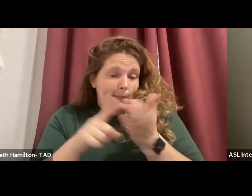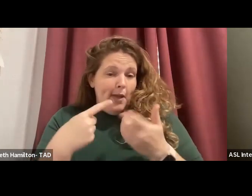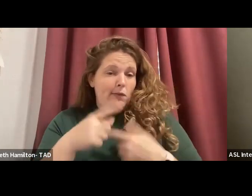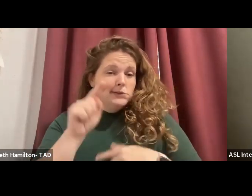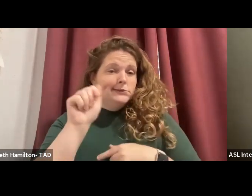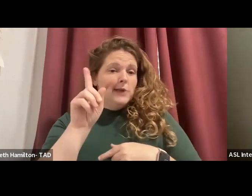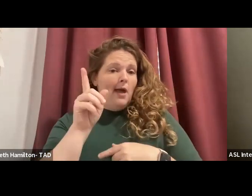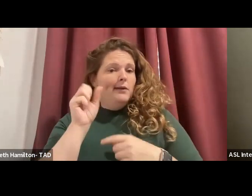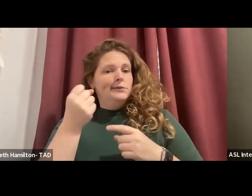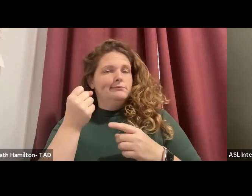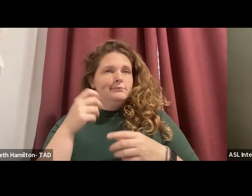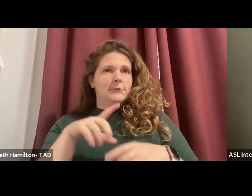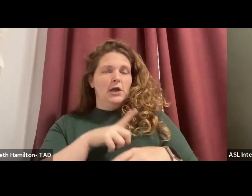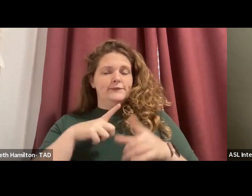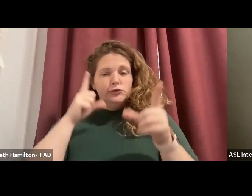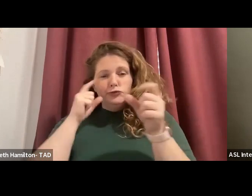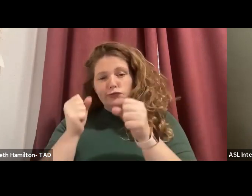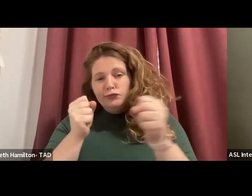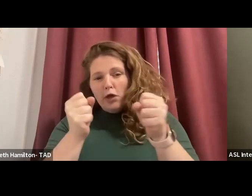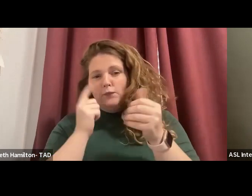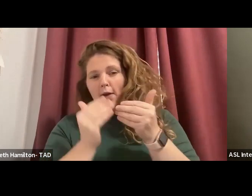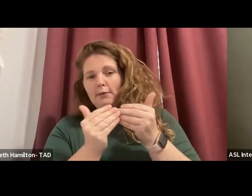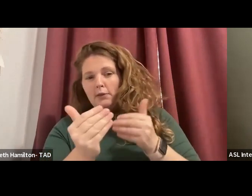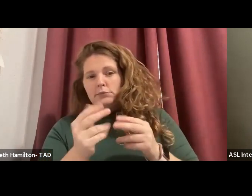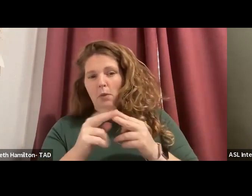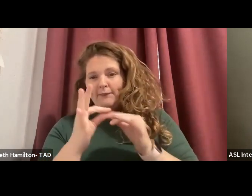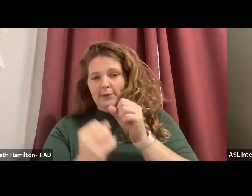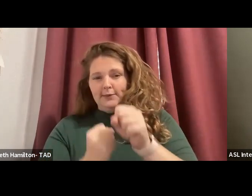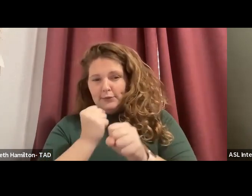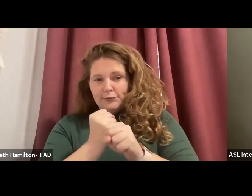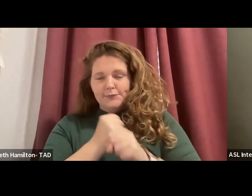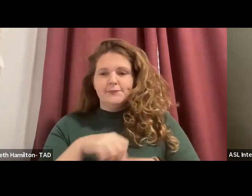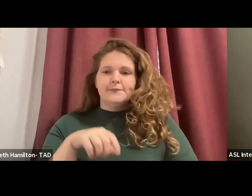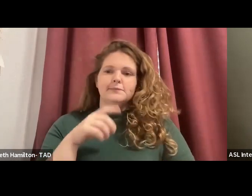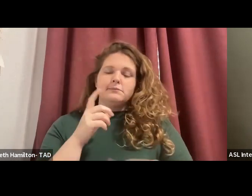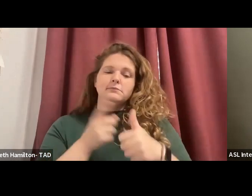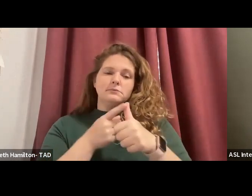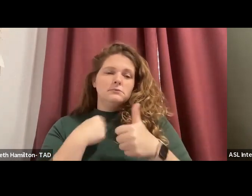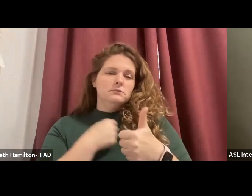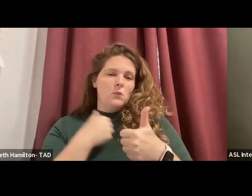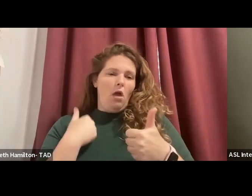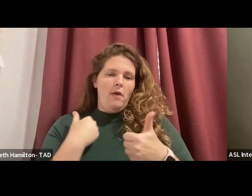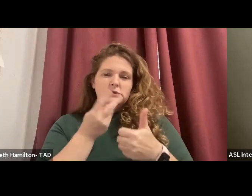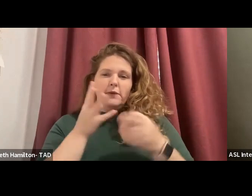community but as well as to provide advocacy to empower the Deaf